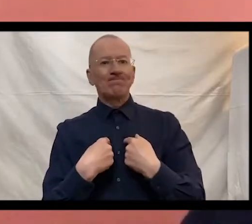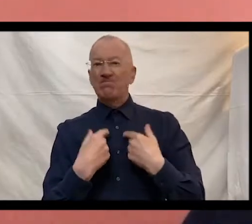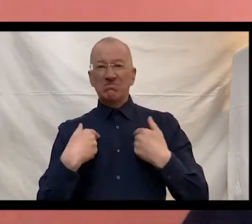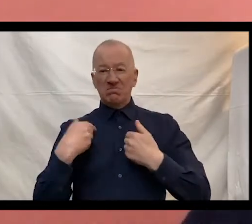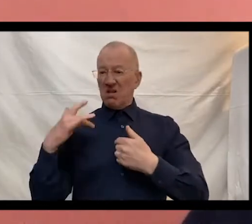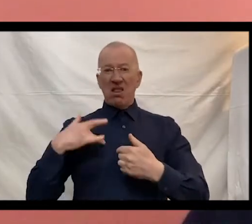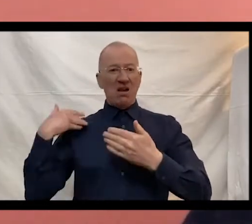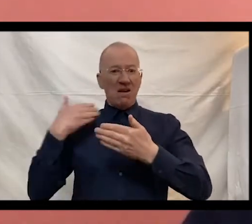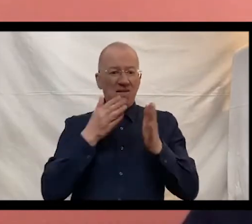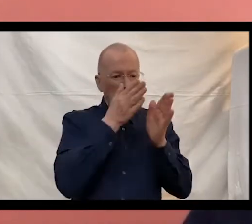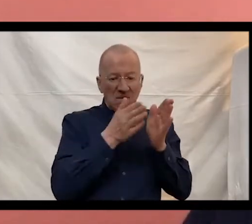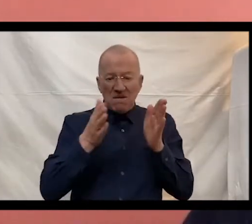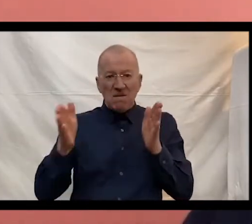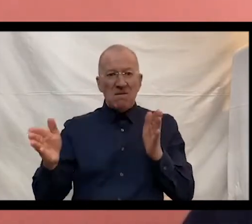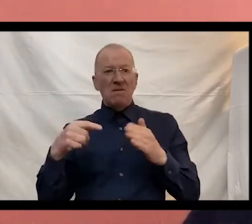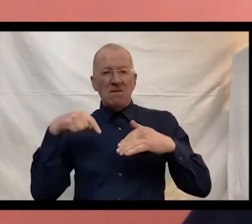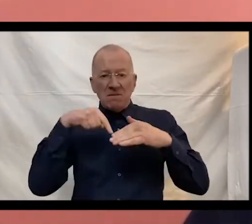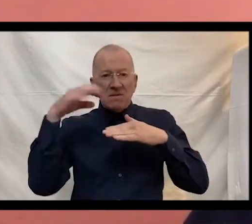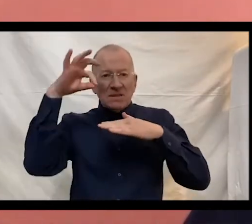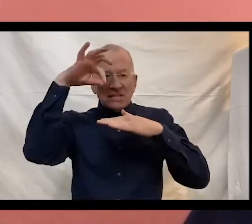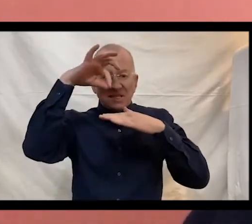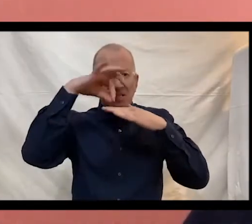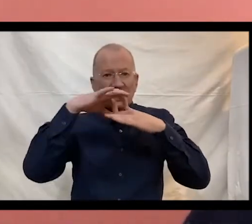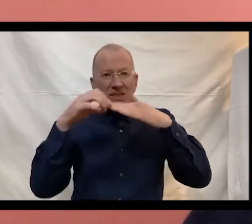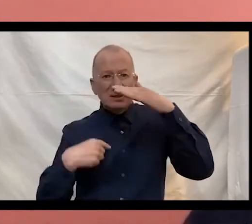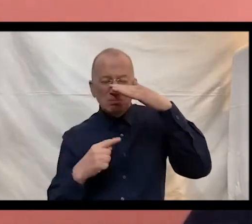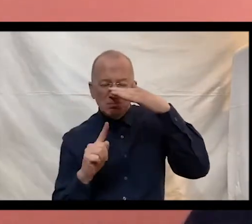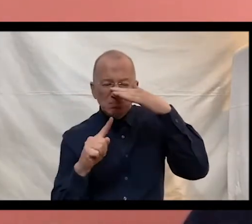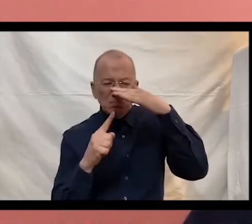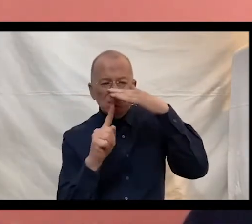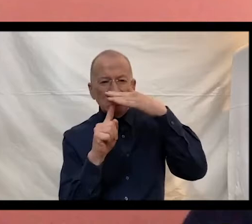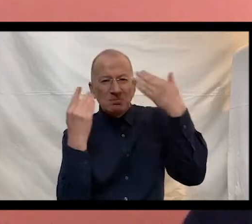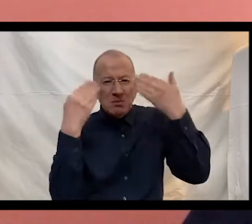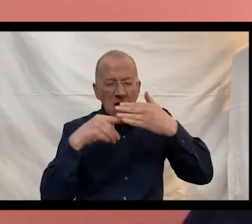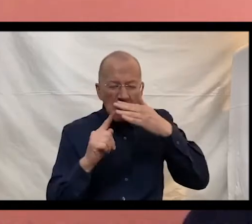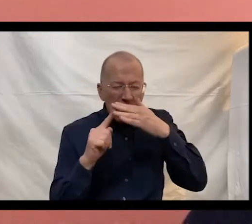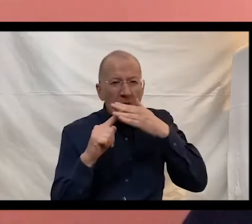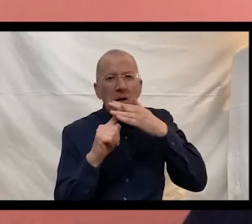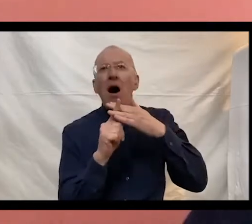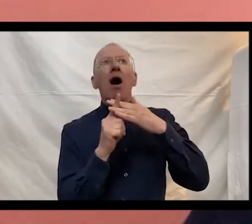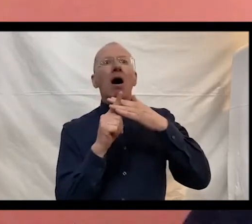No staged life-cycle drove me Instinctively from the buried seed’s dark urge